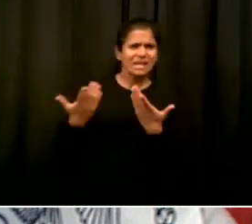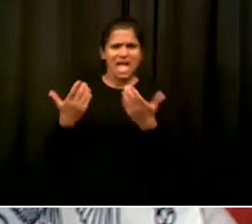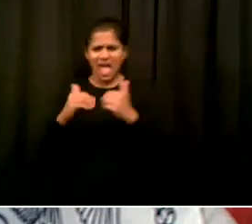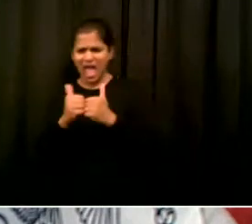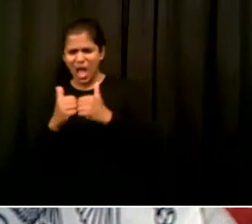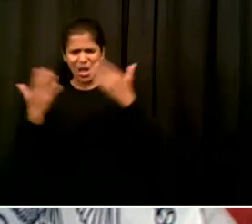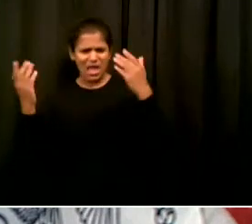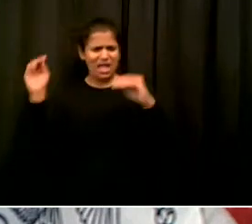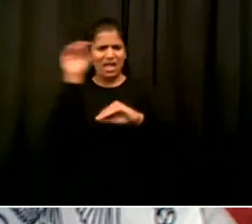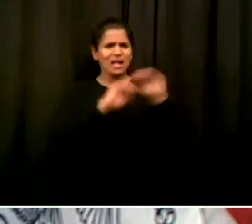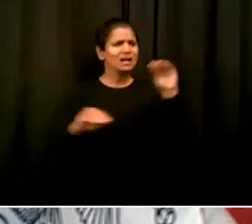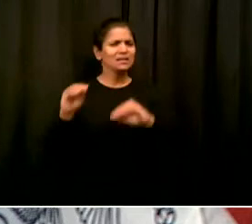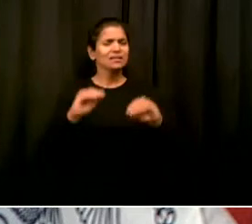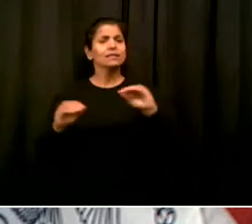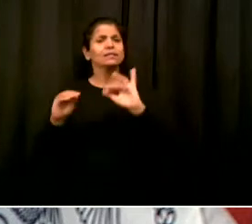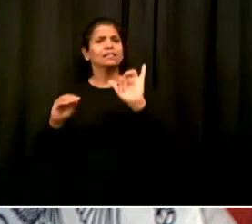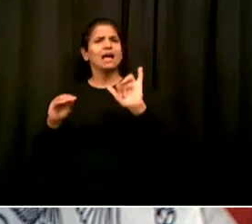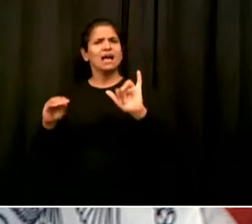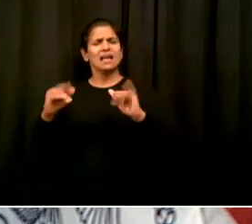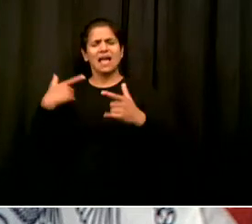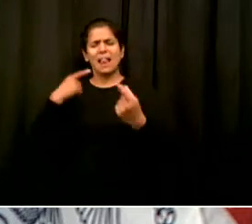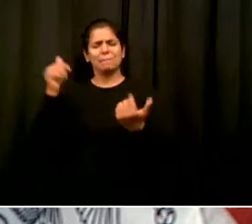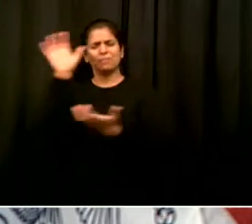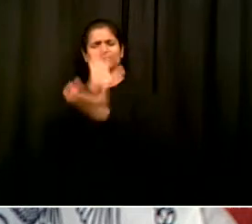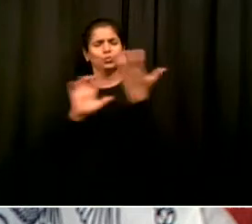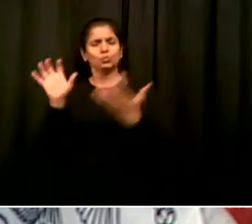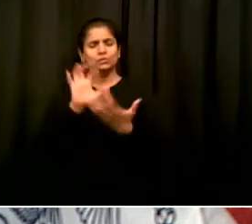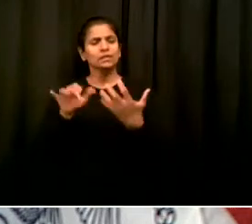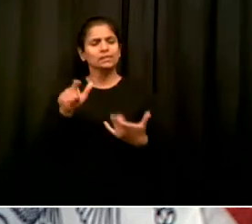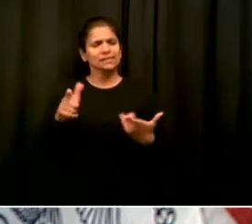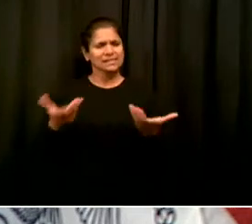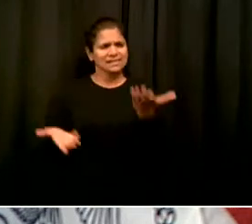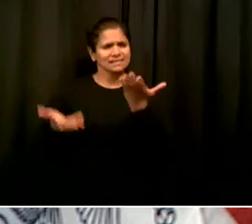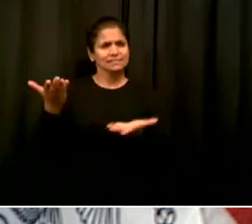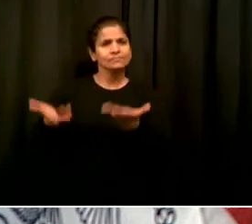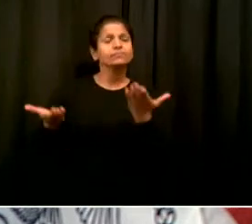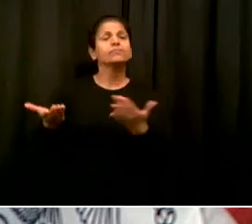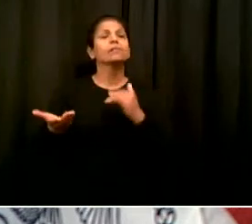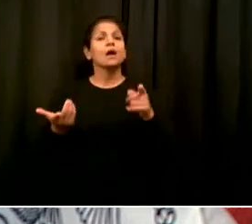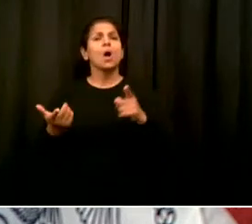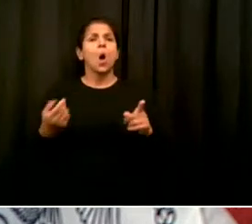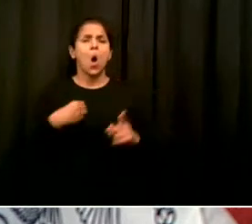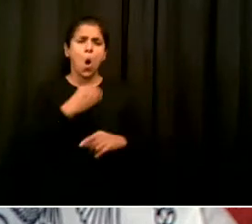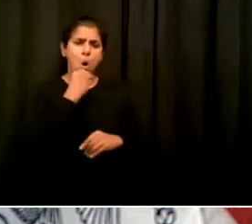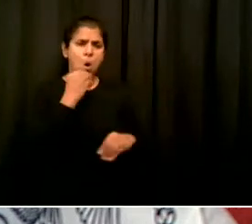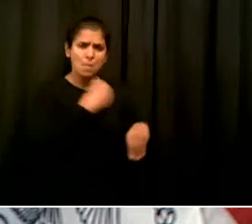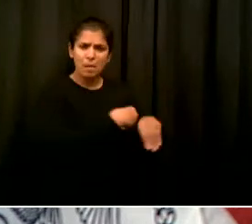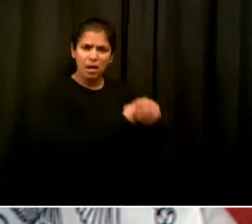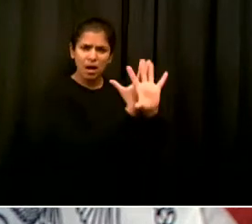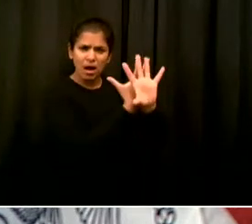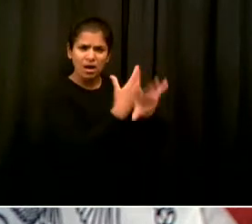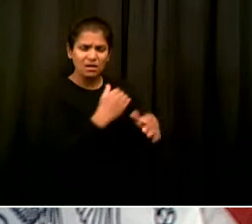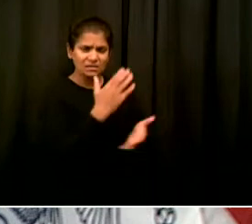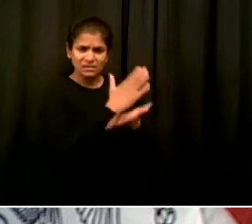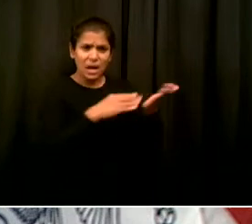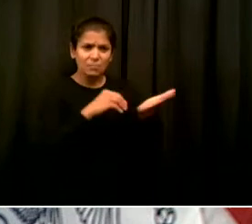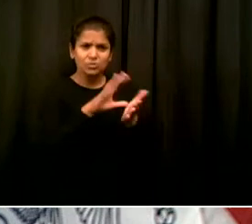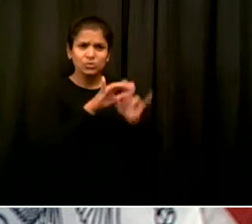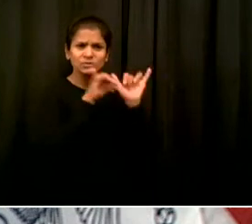IF YOU'VE GOT THE WORLD RIGHT NOW DIVIDED UP BETWEE ENIN- PERSON LEARNING, BLENDED REMOTE LEARNING AND